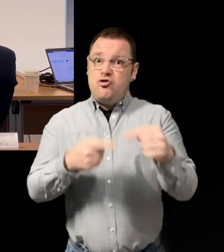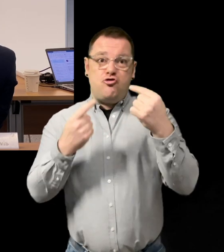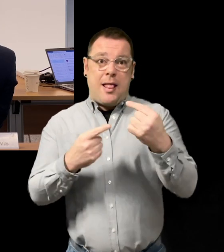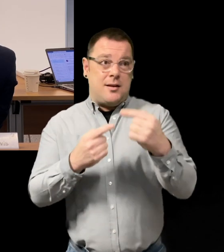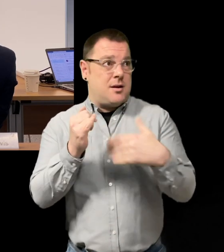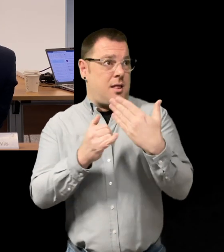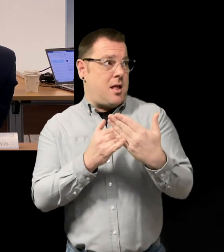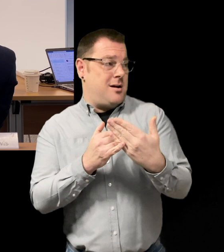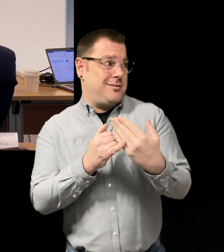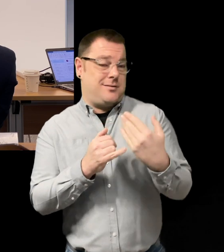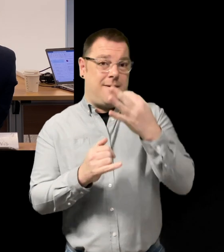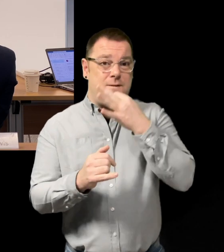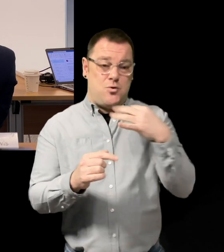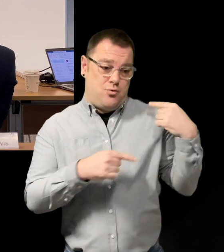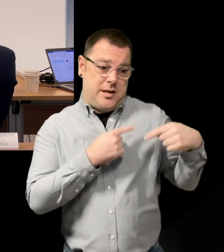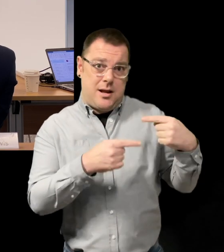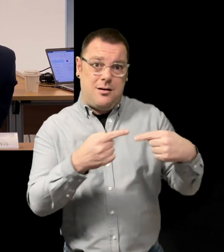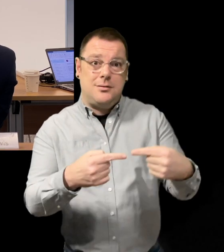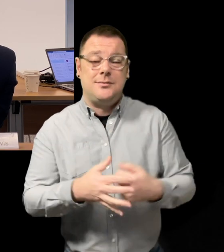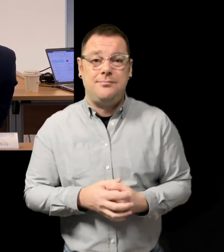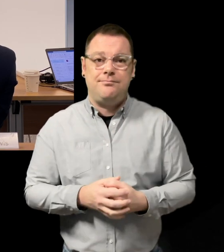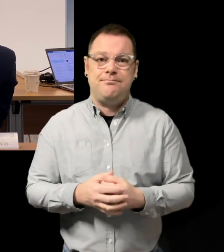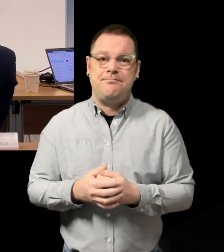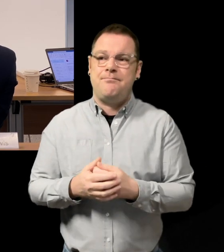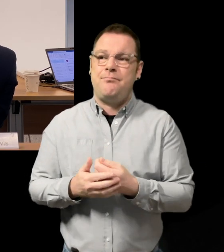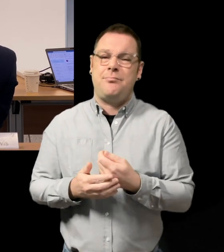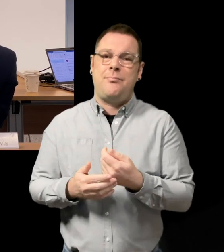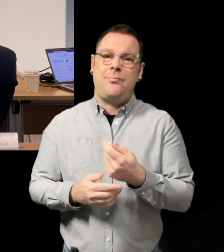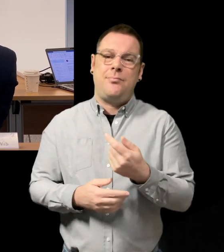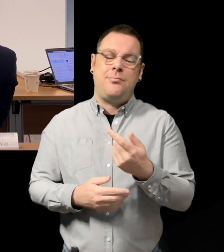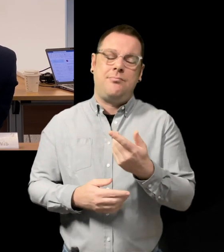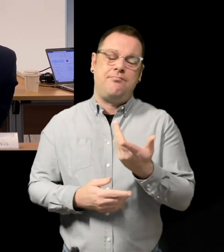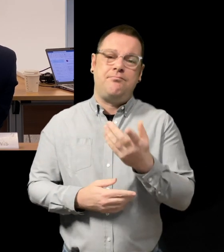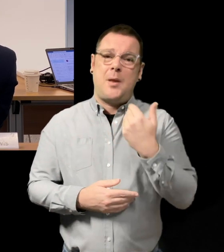challenges of the last few years. Madam Chair, the rise in the cost of living,